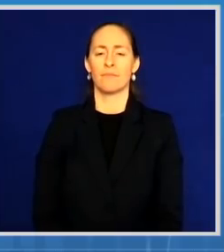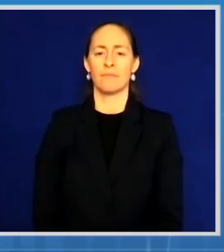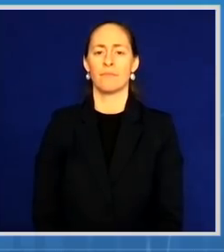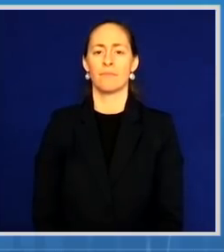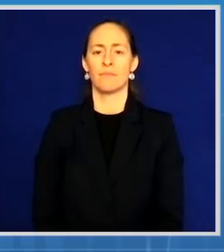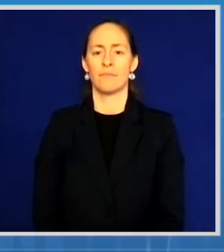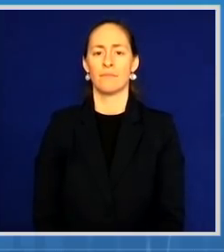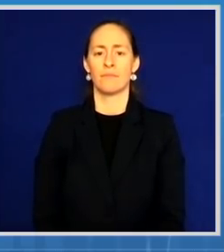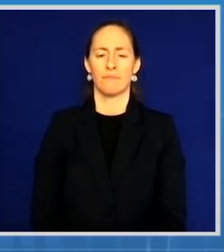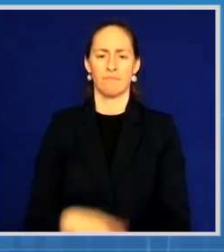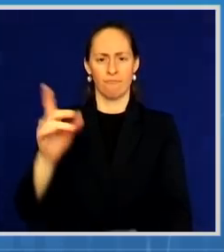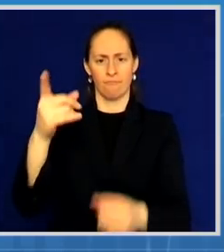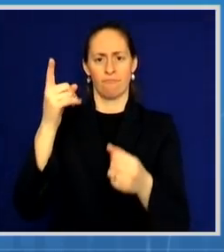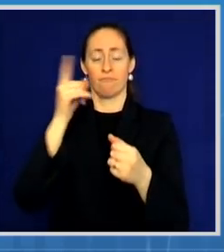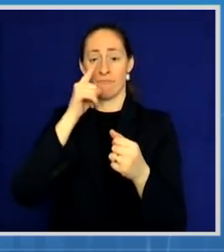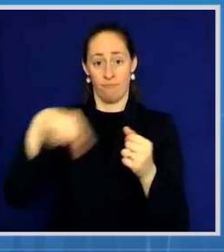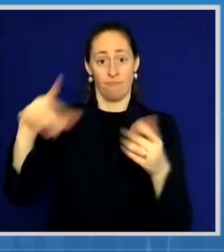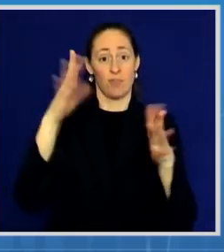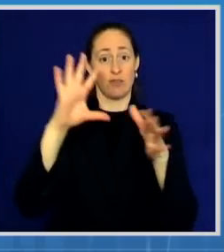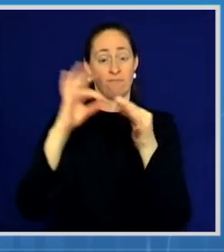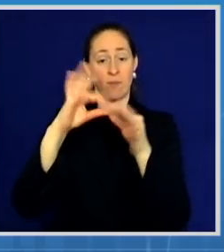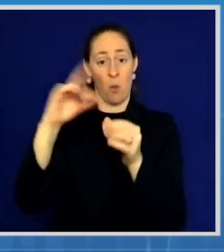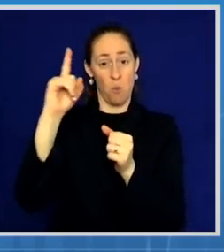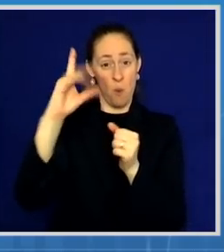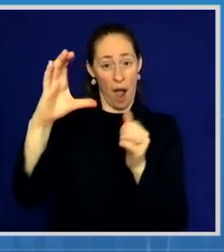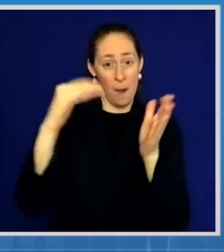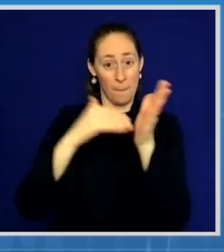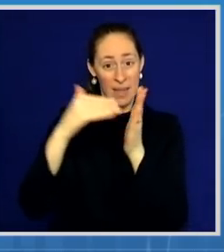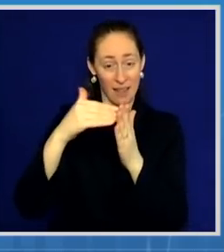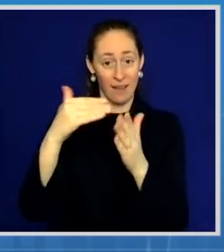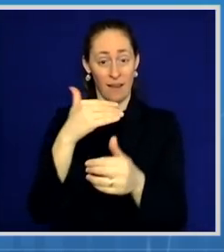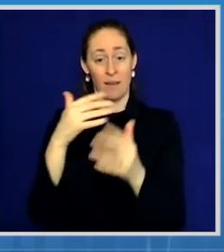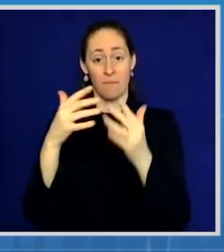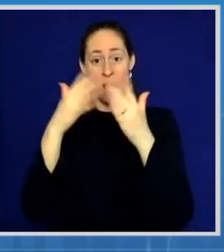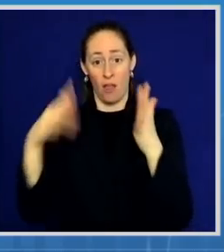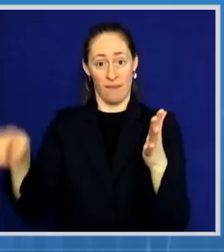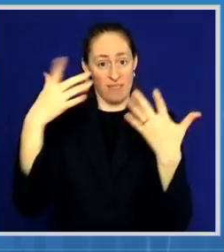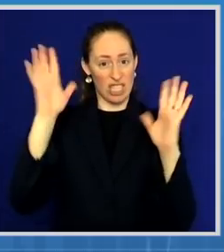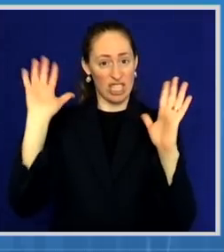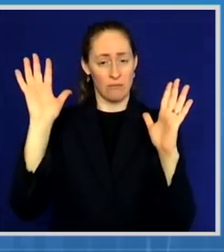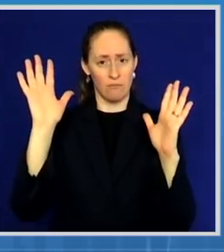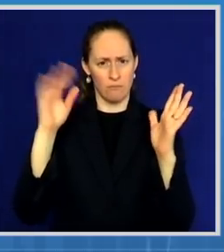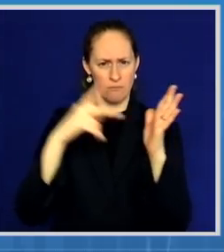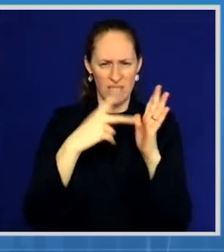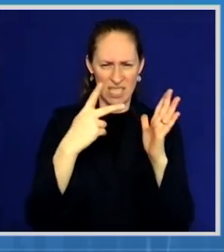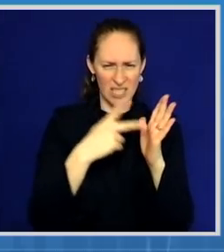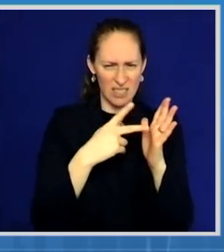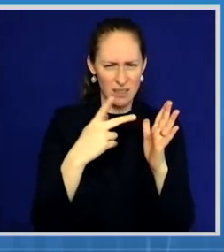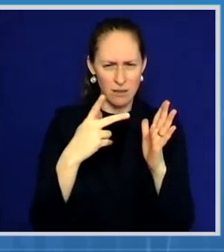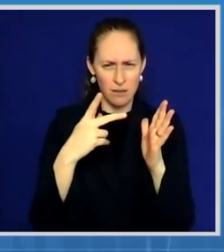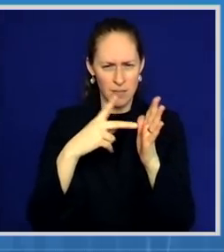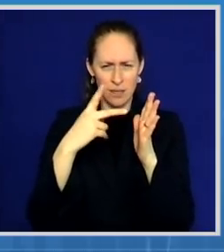That just means they've gotten their second dose, if they have acquired a two dosed vaccine, that doesn't mean that they're two weeks past that dose which is -- Mr. Zients: That is correct Zeke